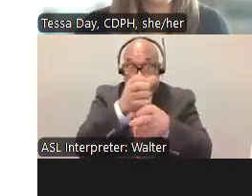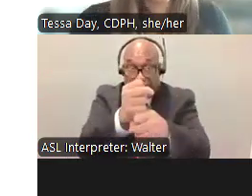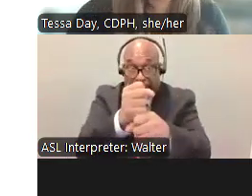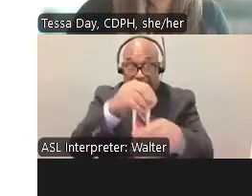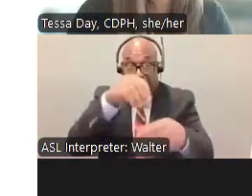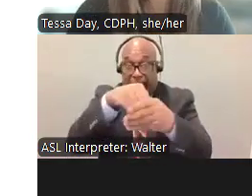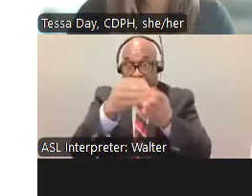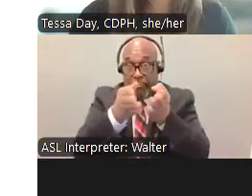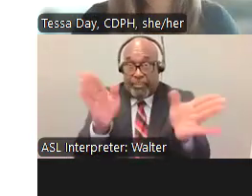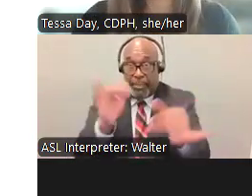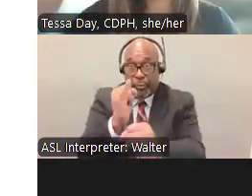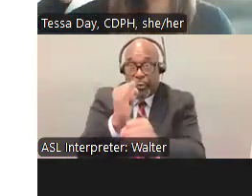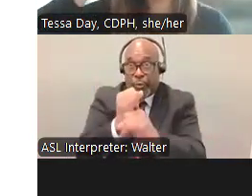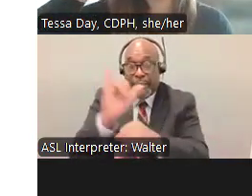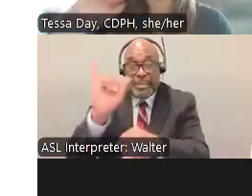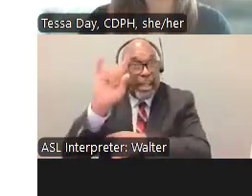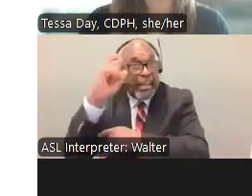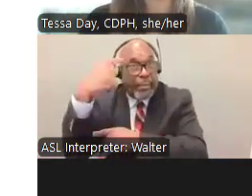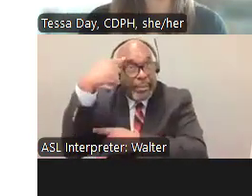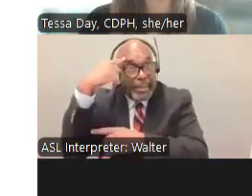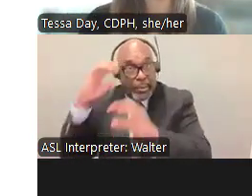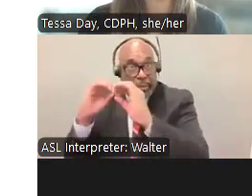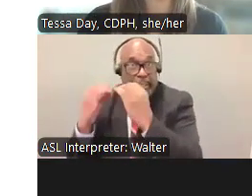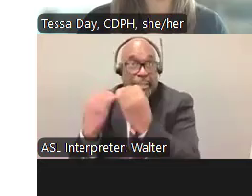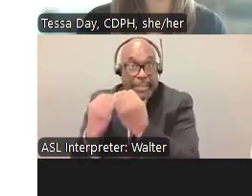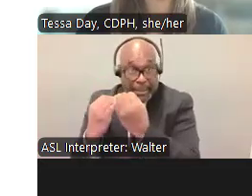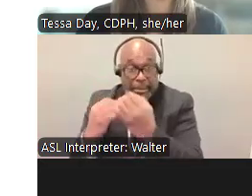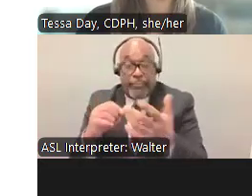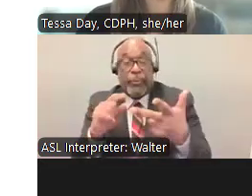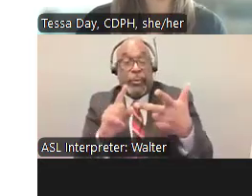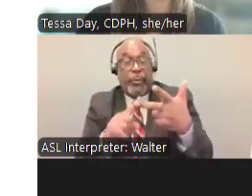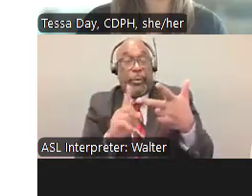13:18:20 such as government entities. 13:18:22 The third is neighborhood safety